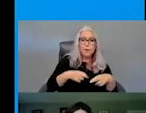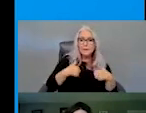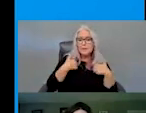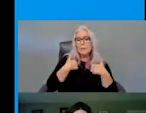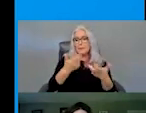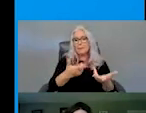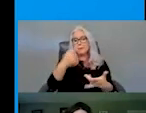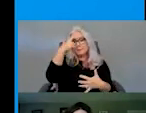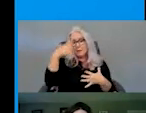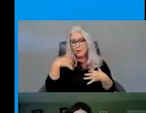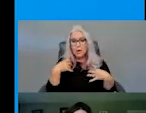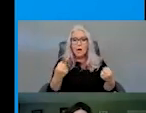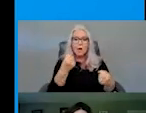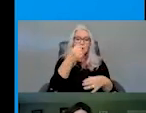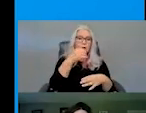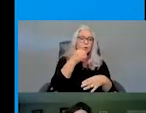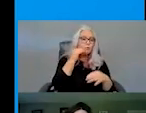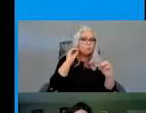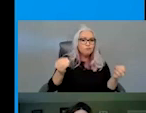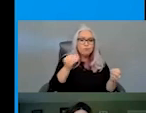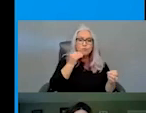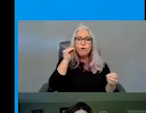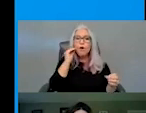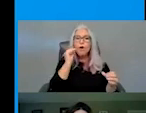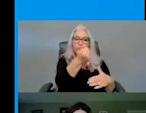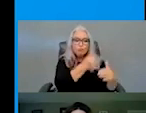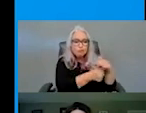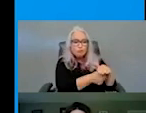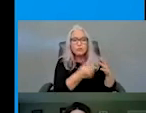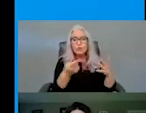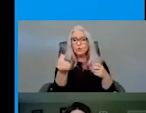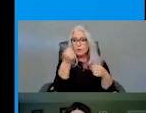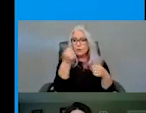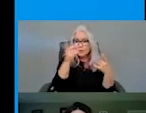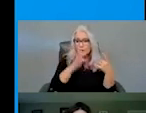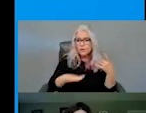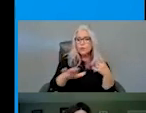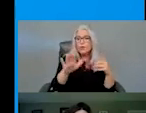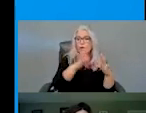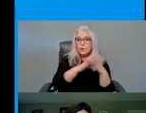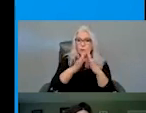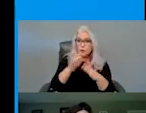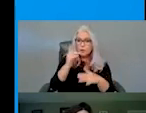shelters. Do you understand the people in your community from a migrant standpoint?